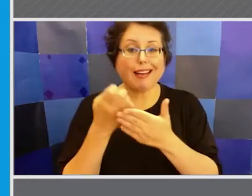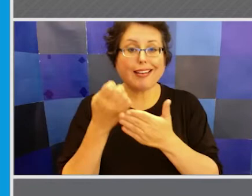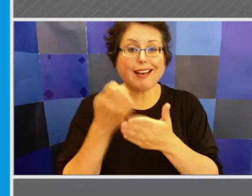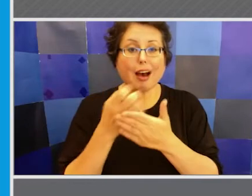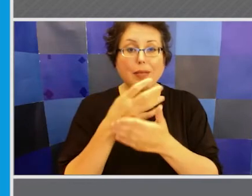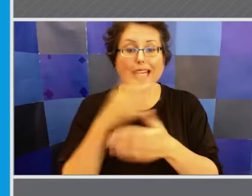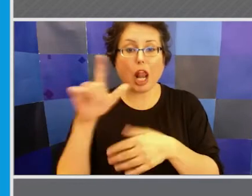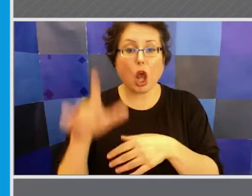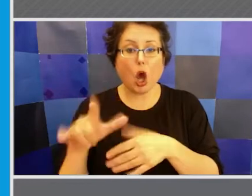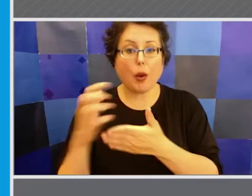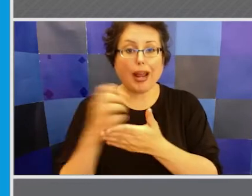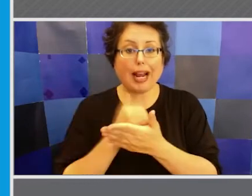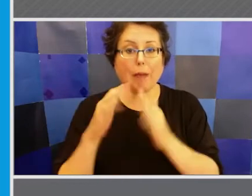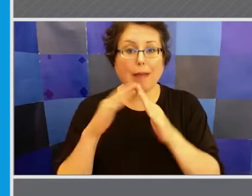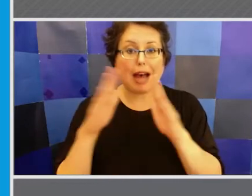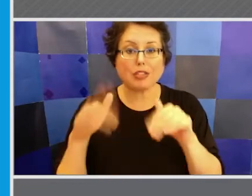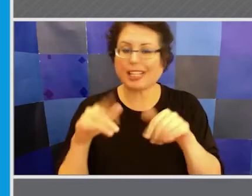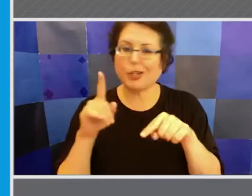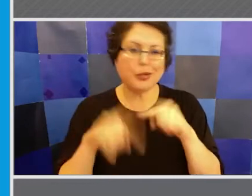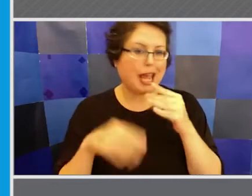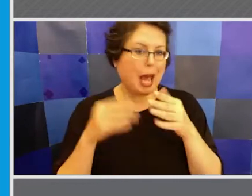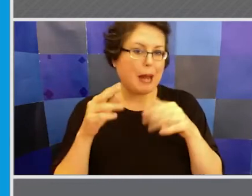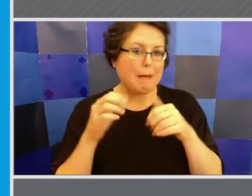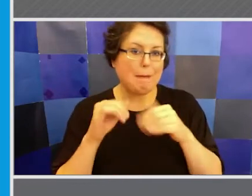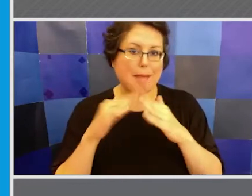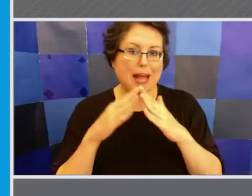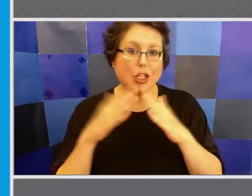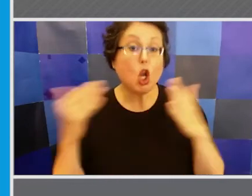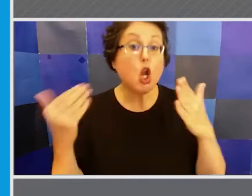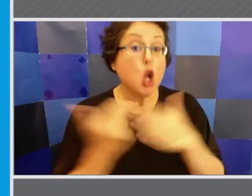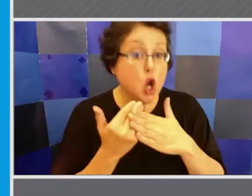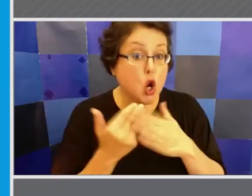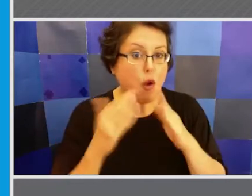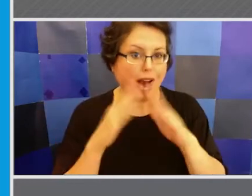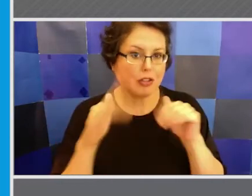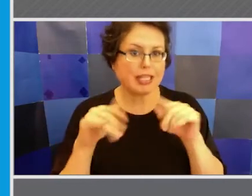but you can use it for housing rehabilitation.